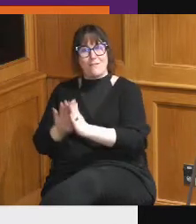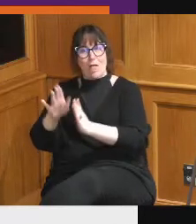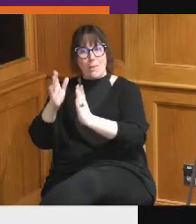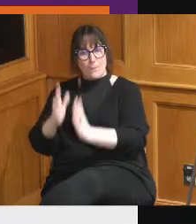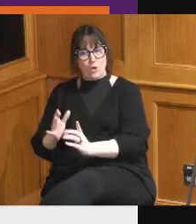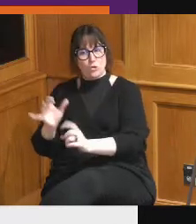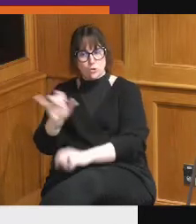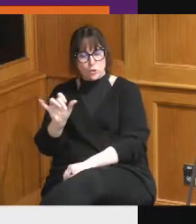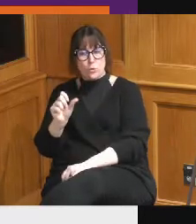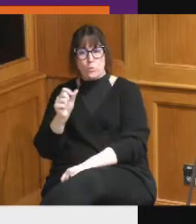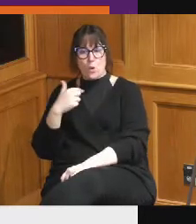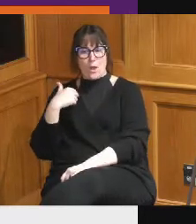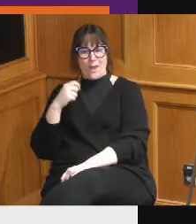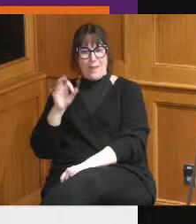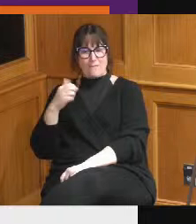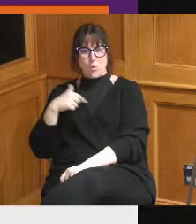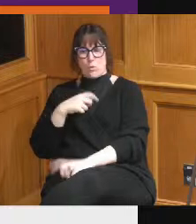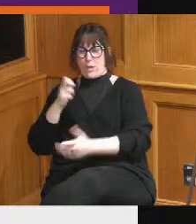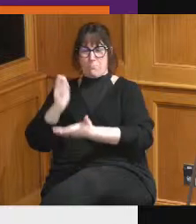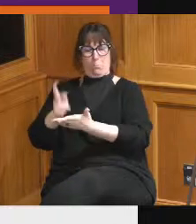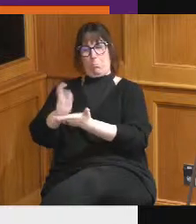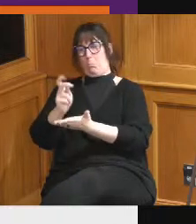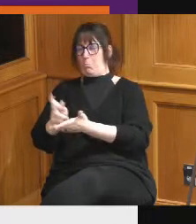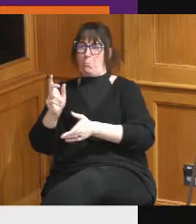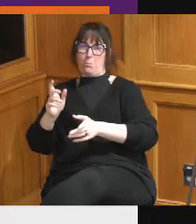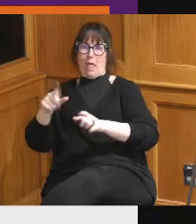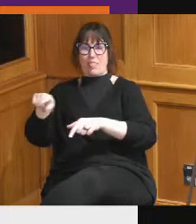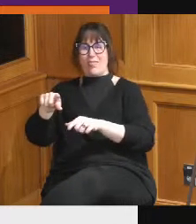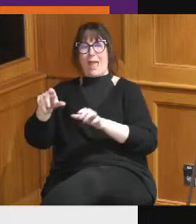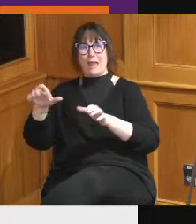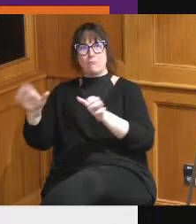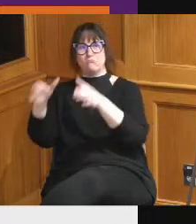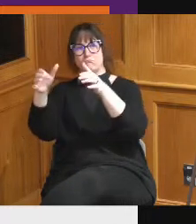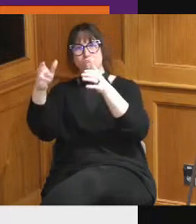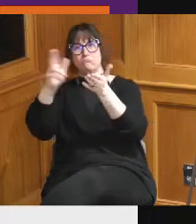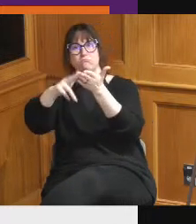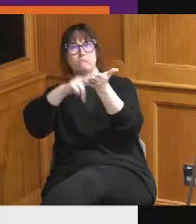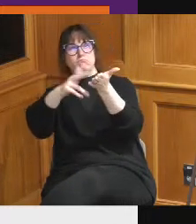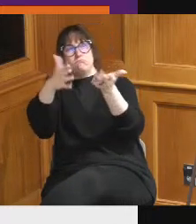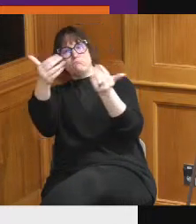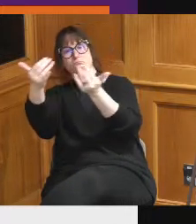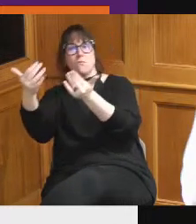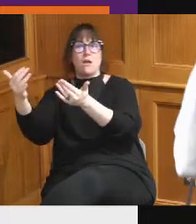anybody if an individual developer goes out gets a bunch of sort of money up front and then the